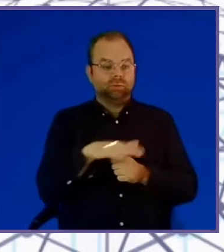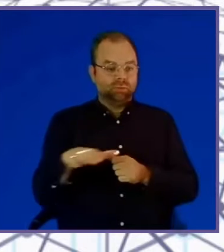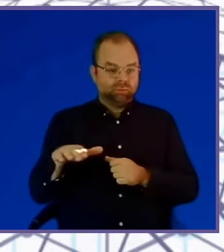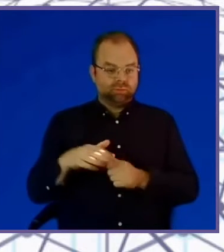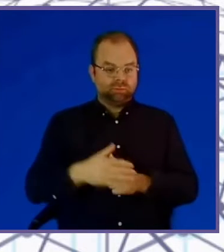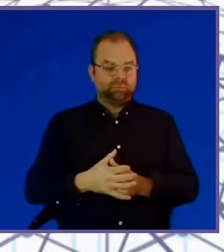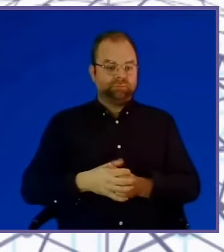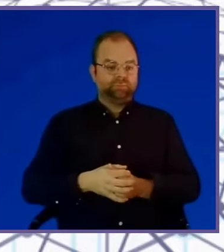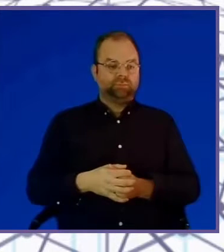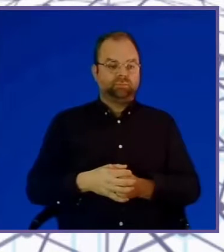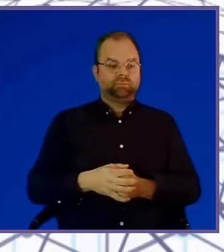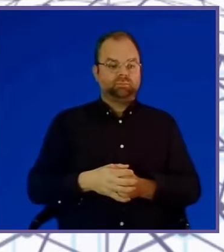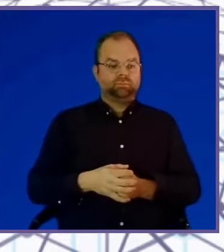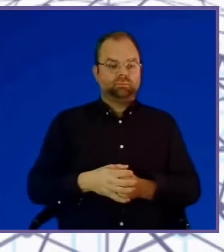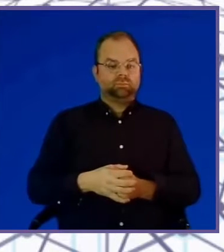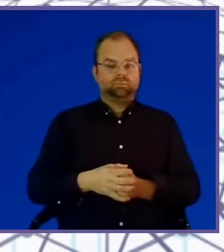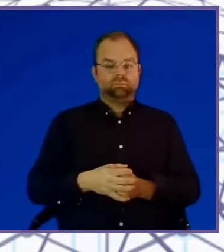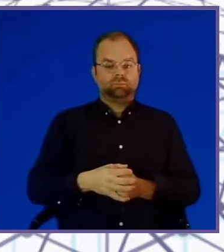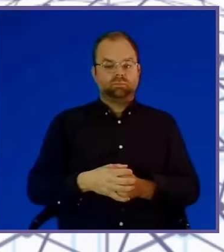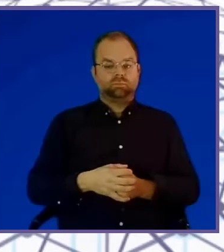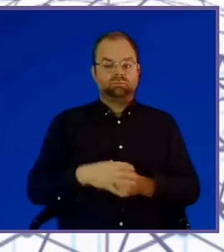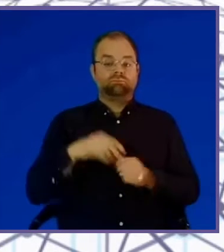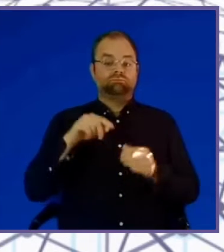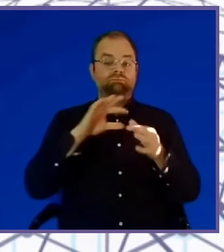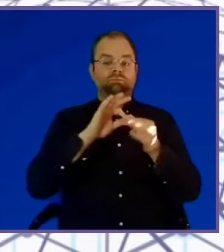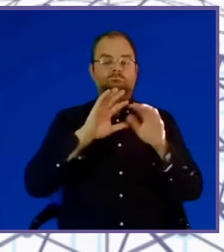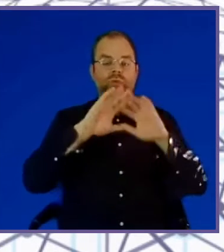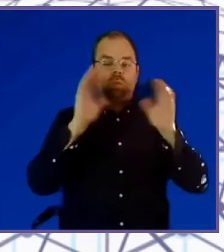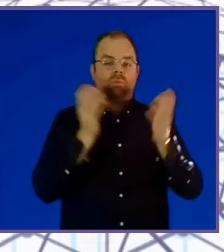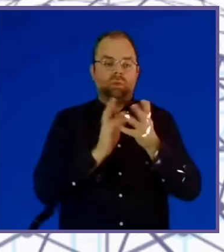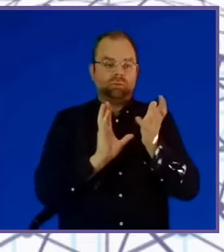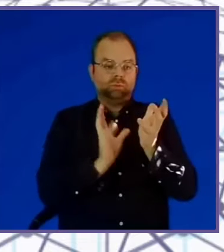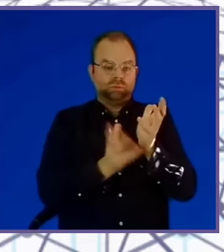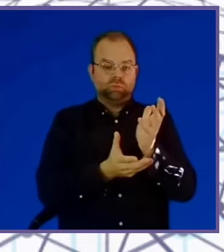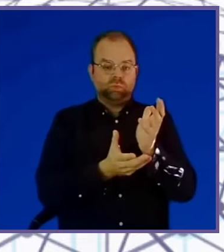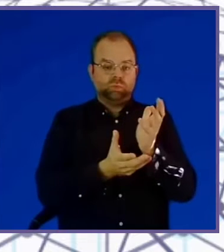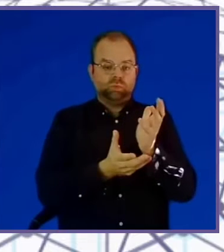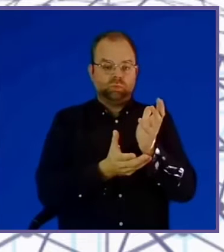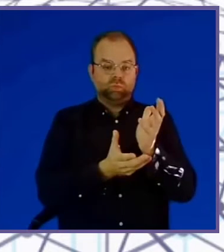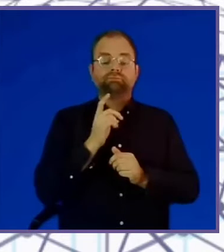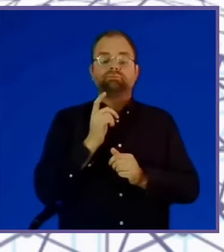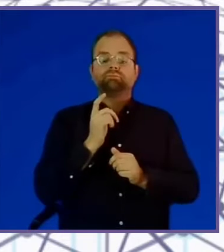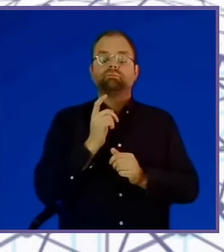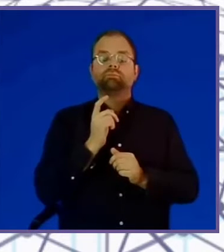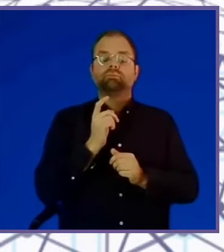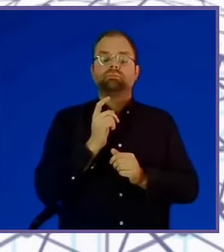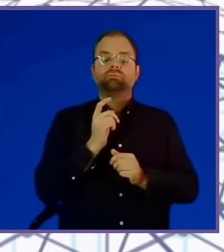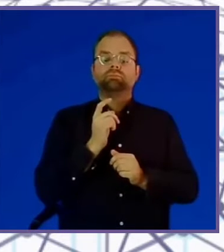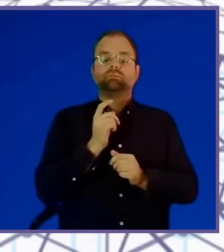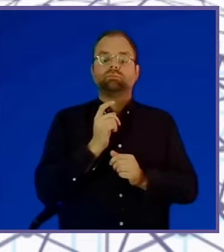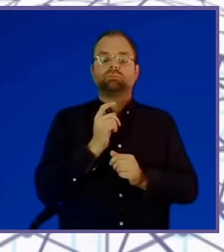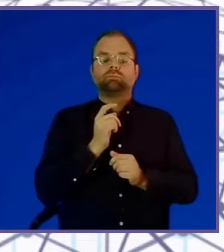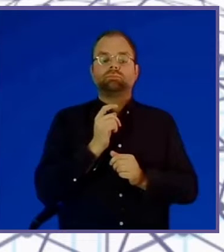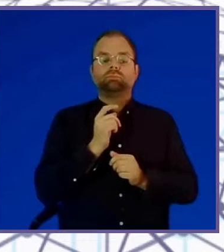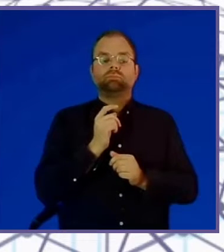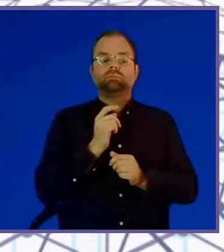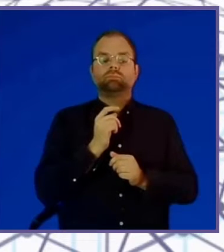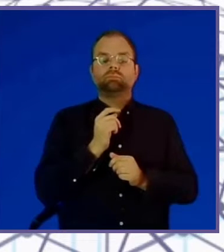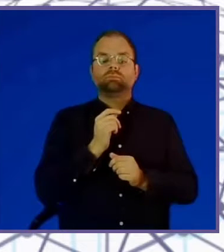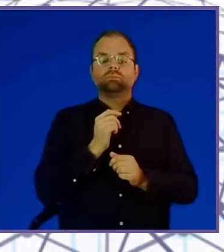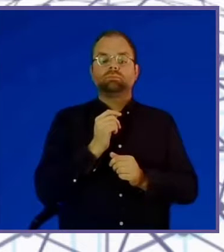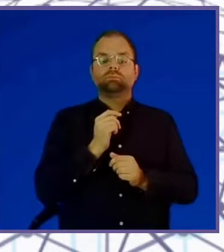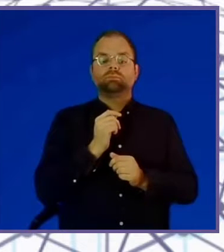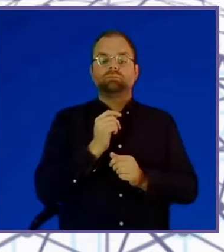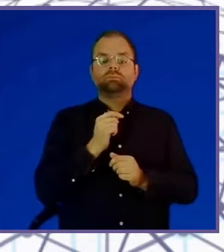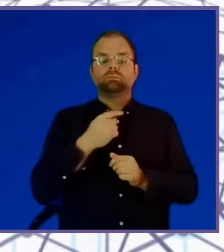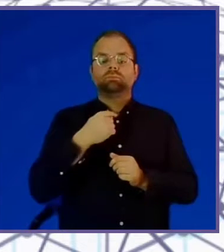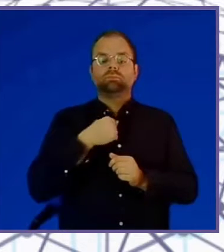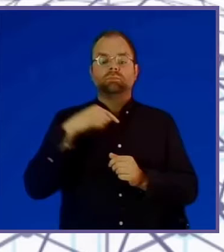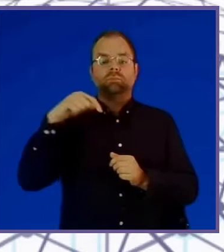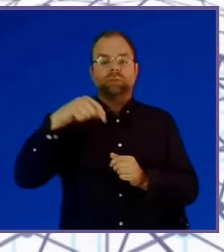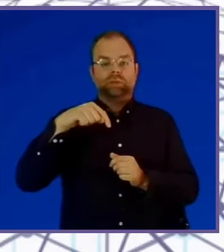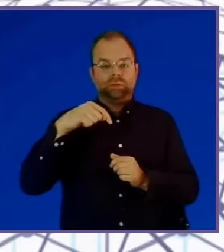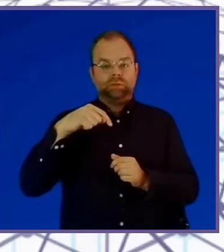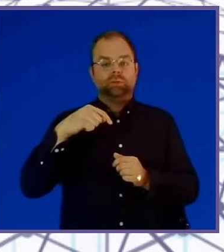I am here to remind us that the incredible and rapid progress we are making in achieving